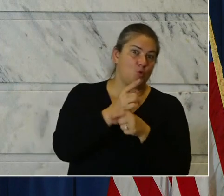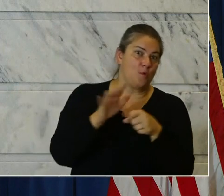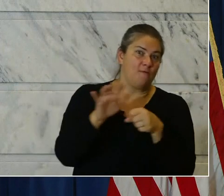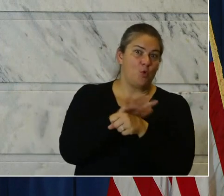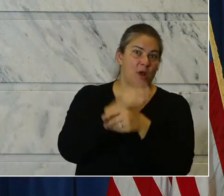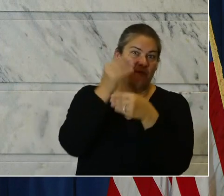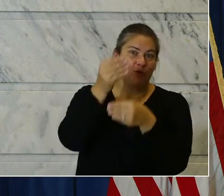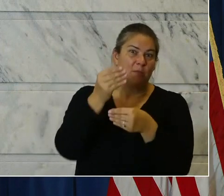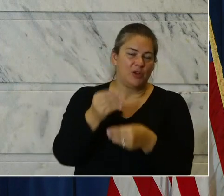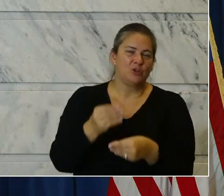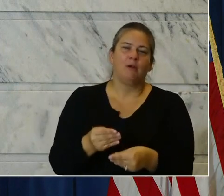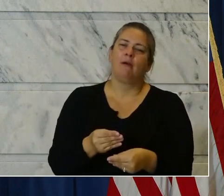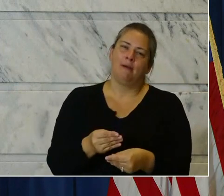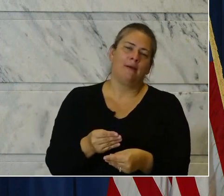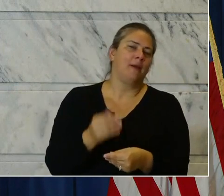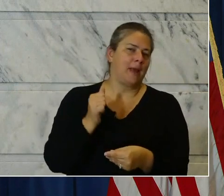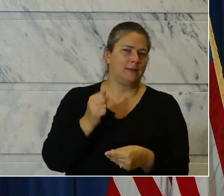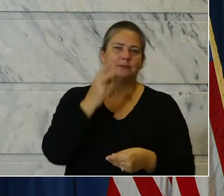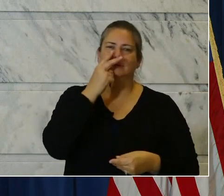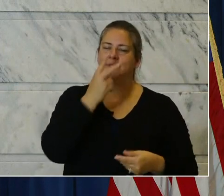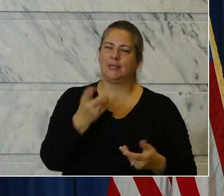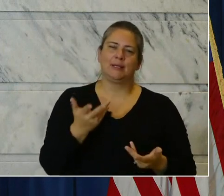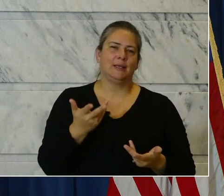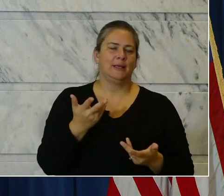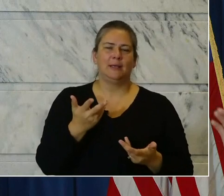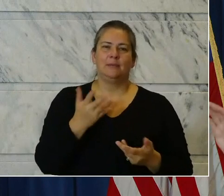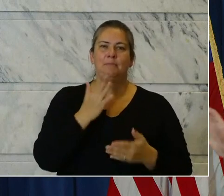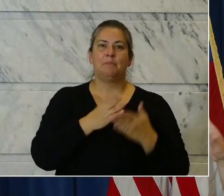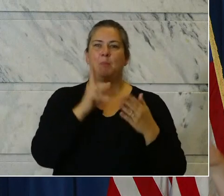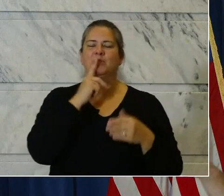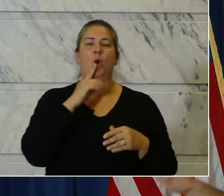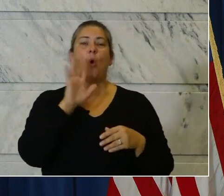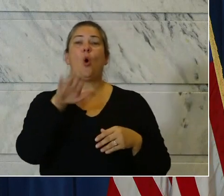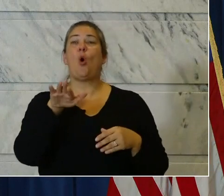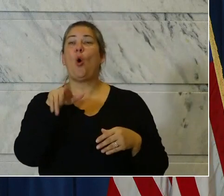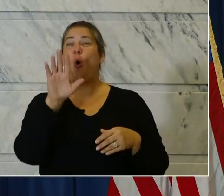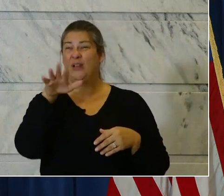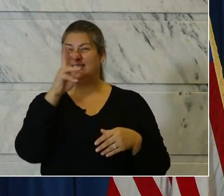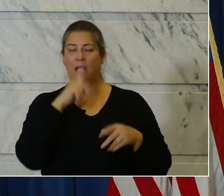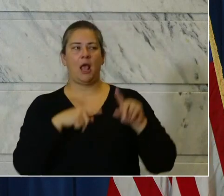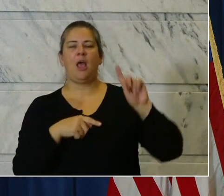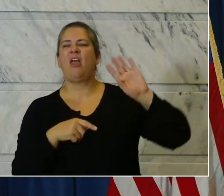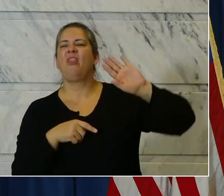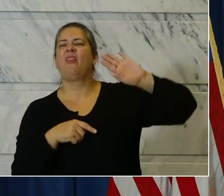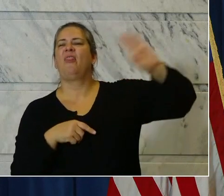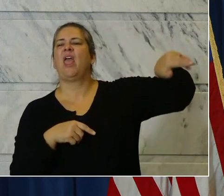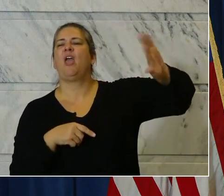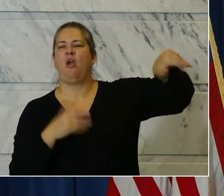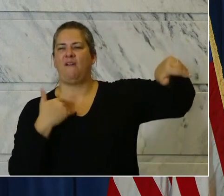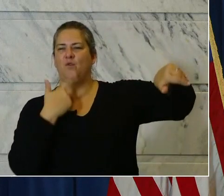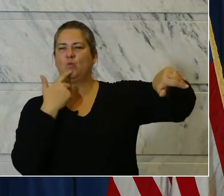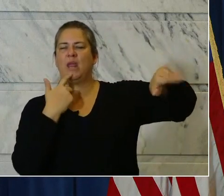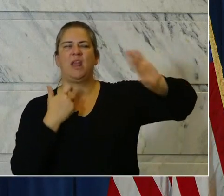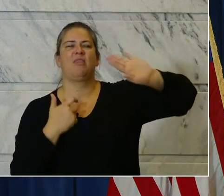CASE- DECISION WE SEE WHAT IT DOES WE SEE PEOPLE SAY OH BUT THAT'S JUST PEOPLE ON THE LEFT